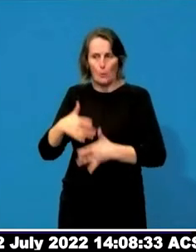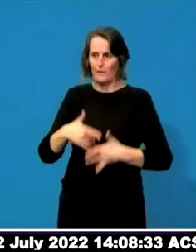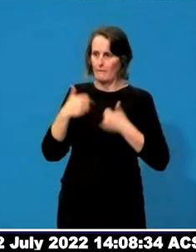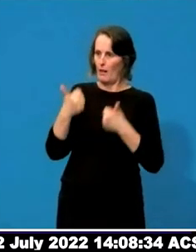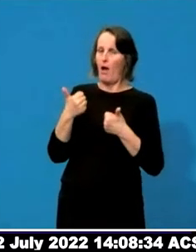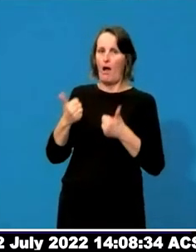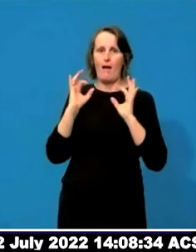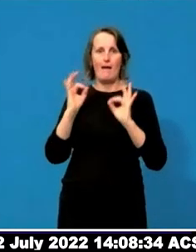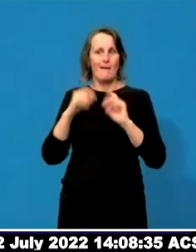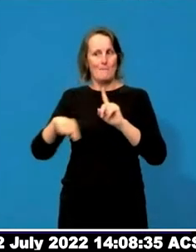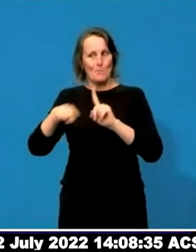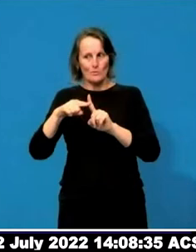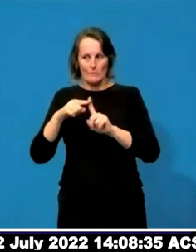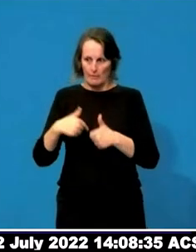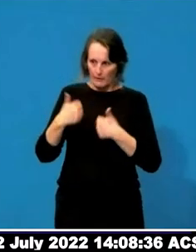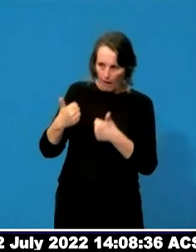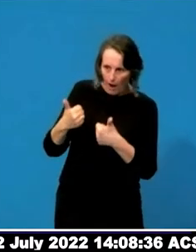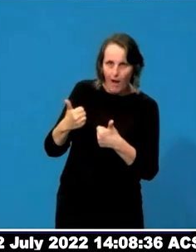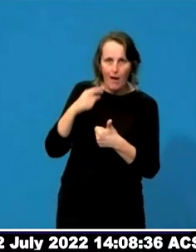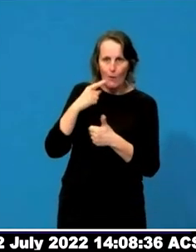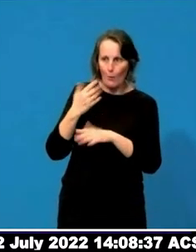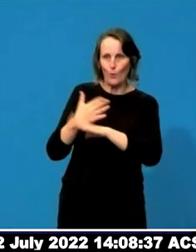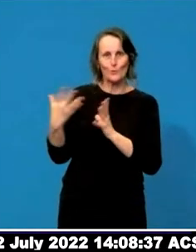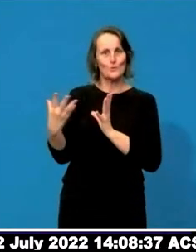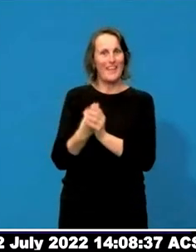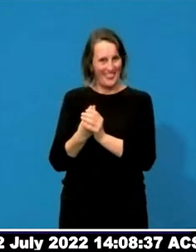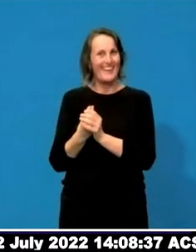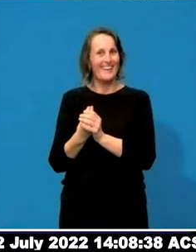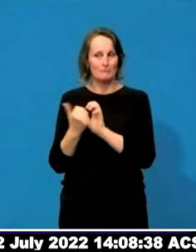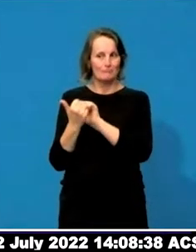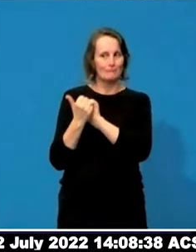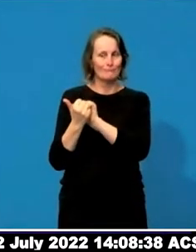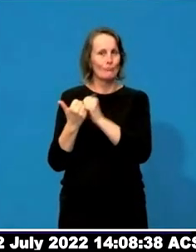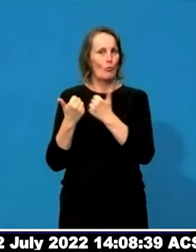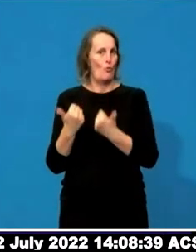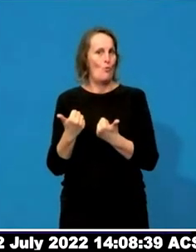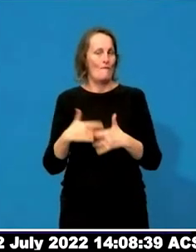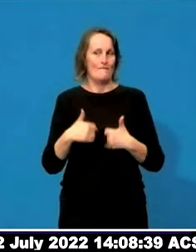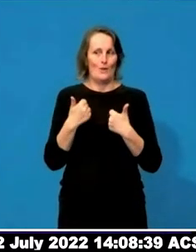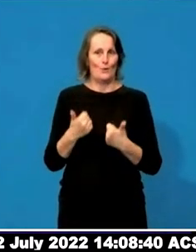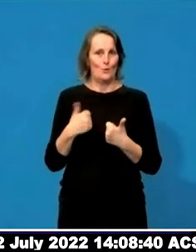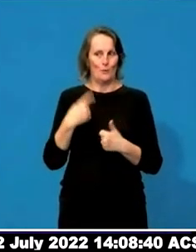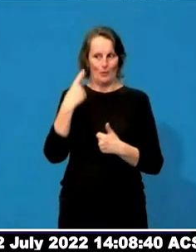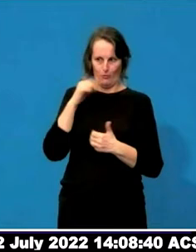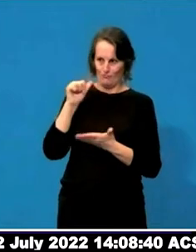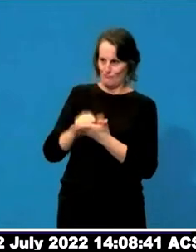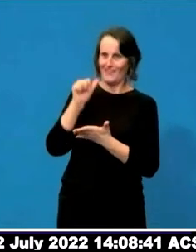going into that proposal that it was being handled appropriately.